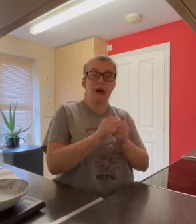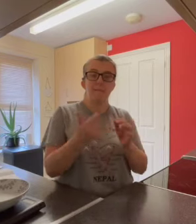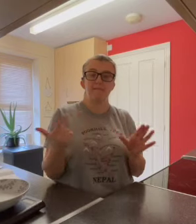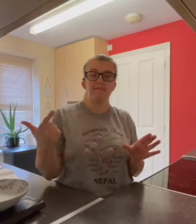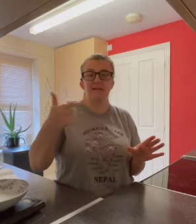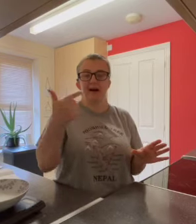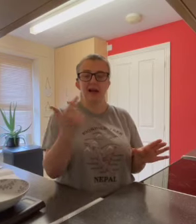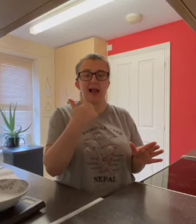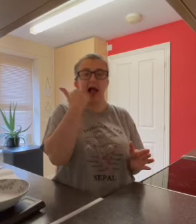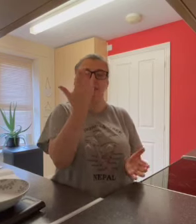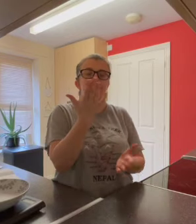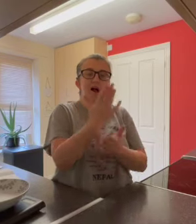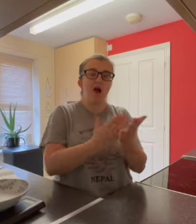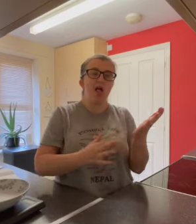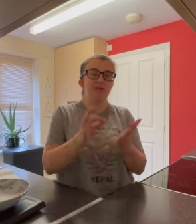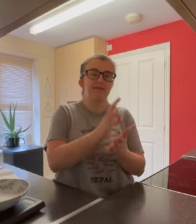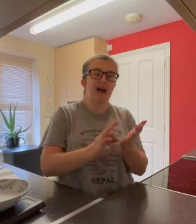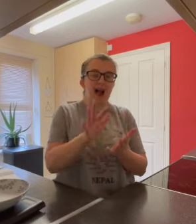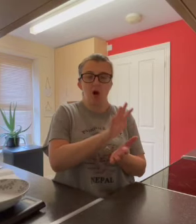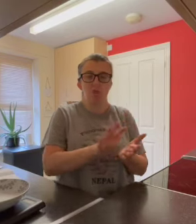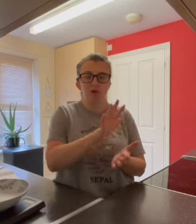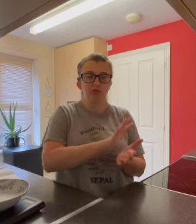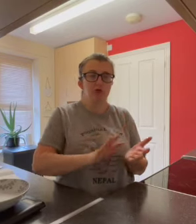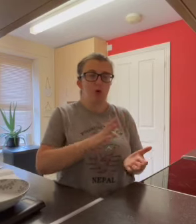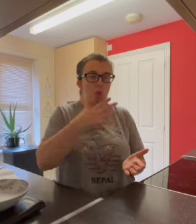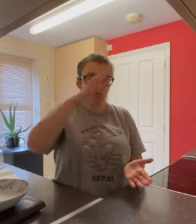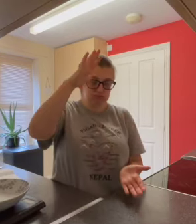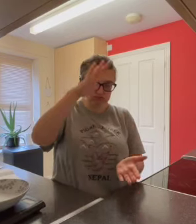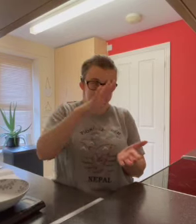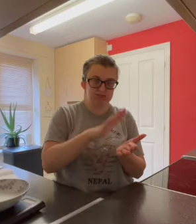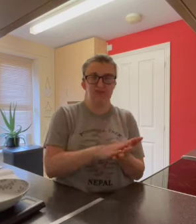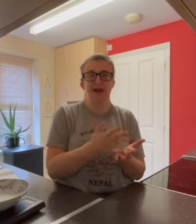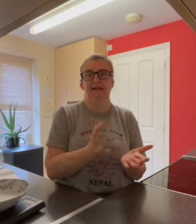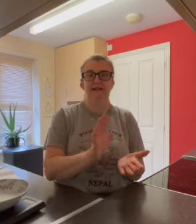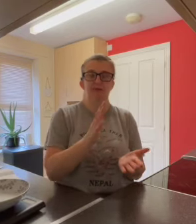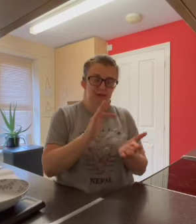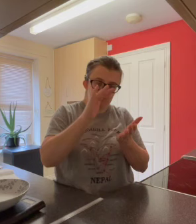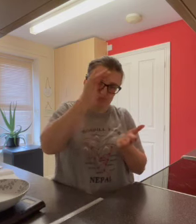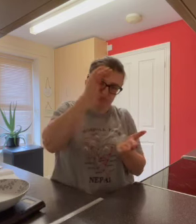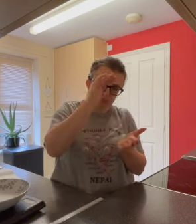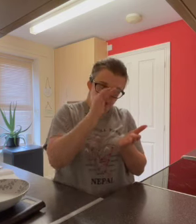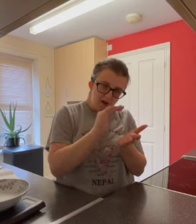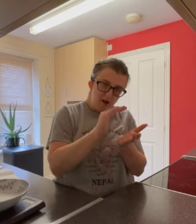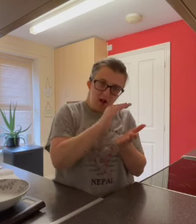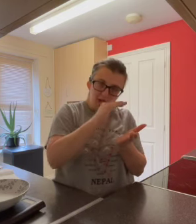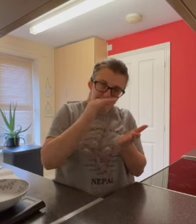Keep filling boiling water every half hour and don't let water to run out, so fill it up when the water is half way down.